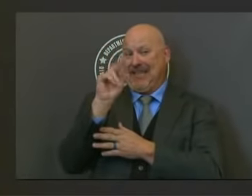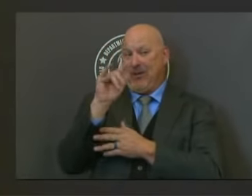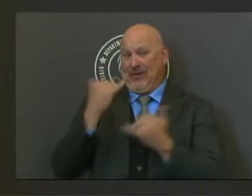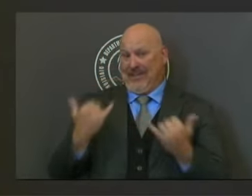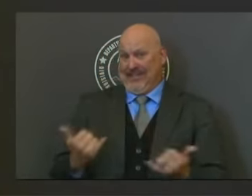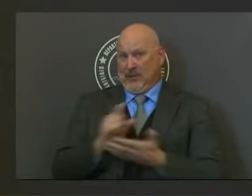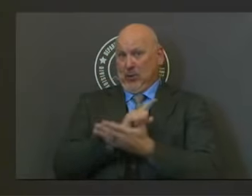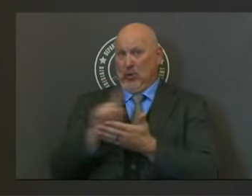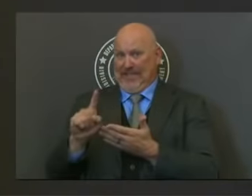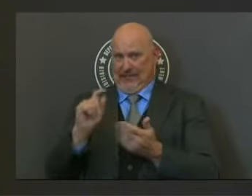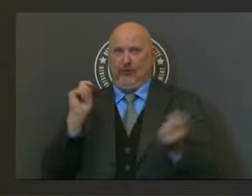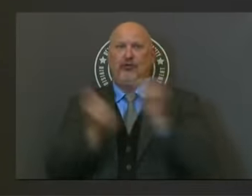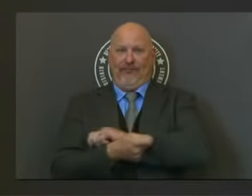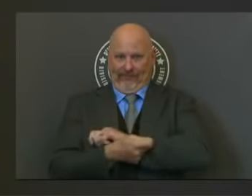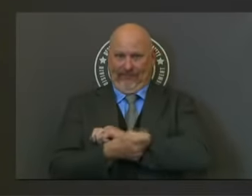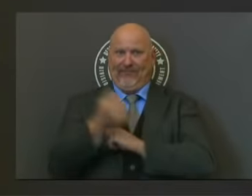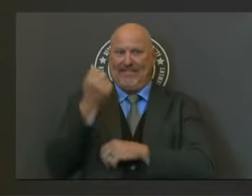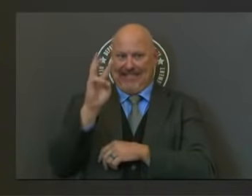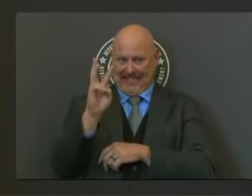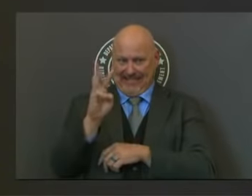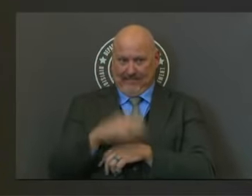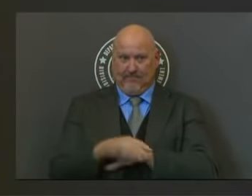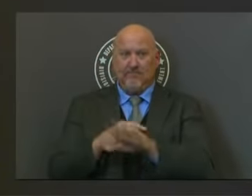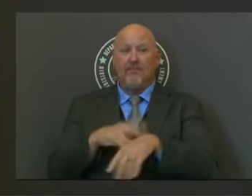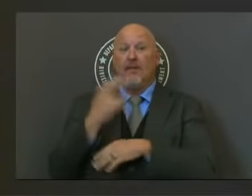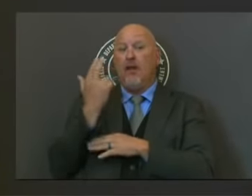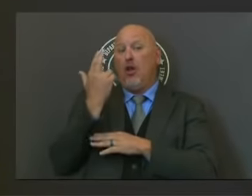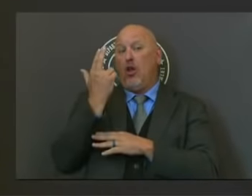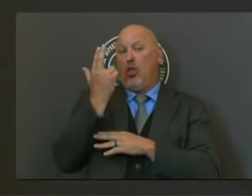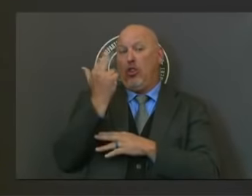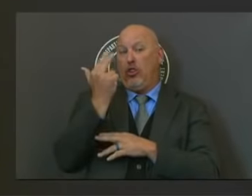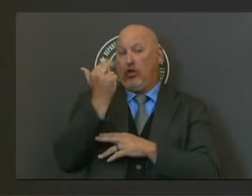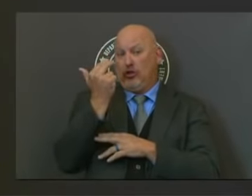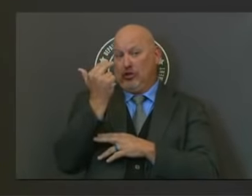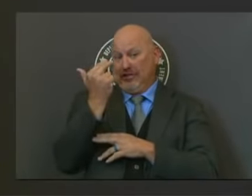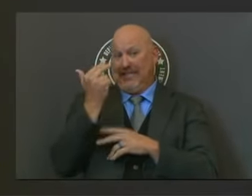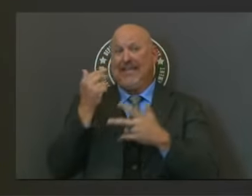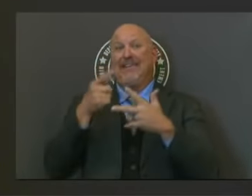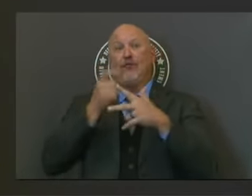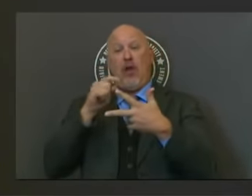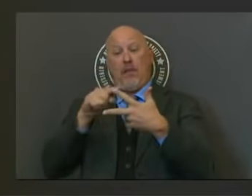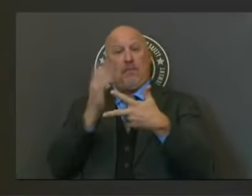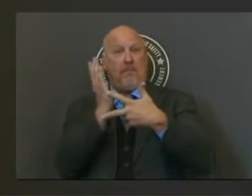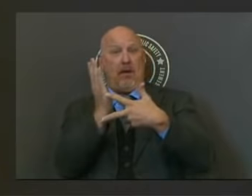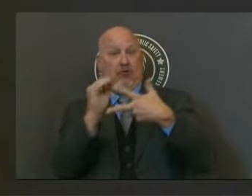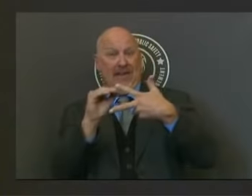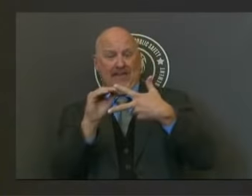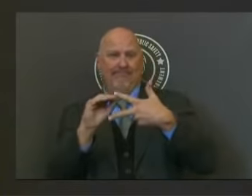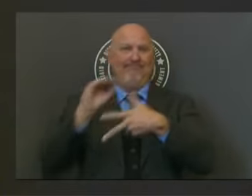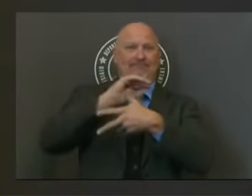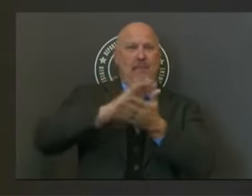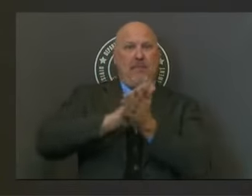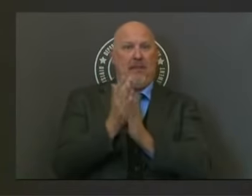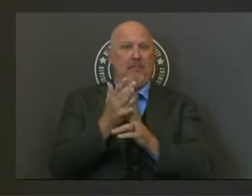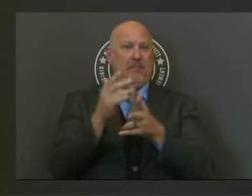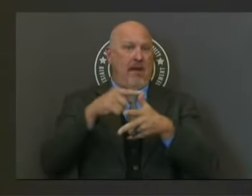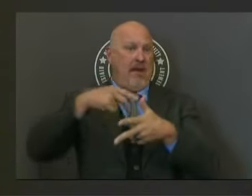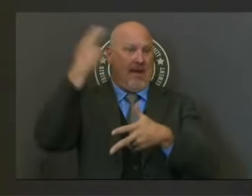thirteen counties went from